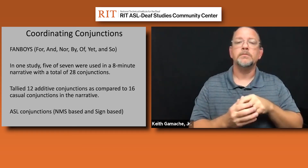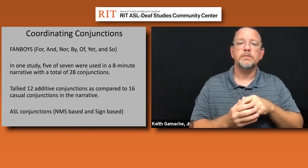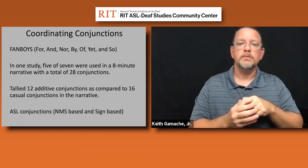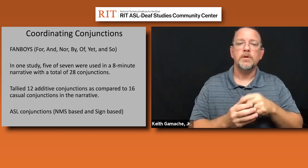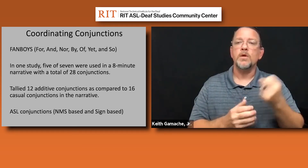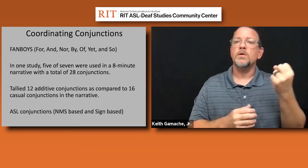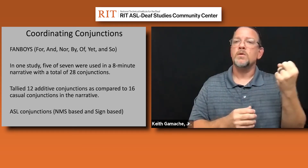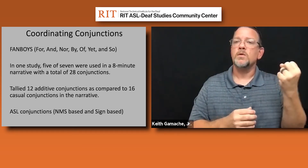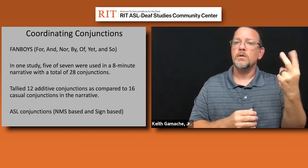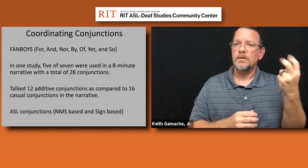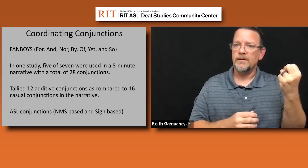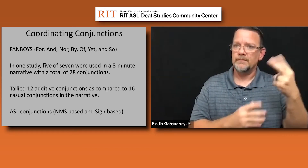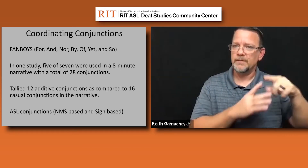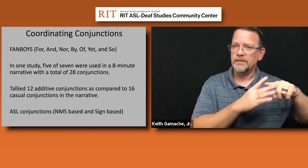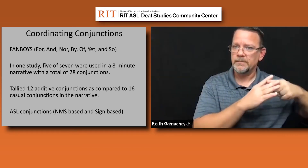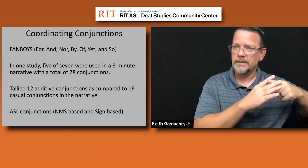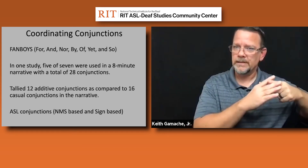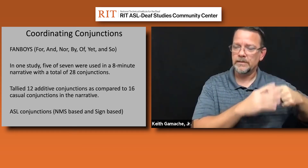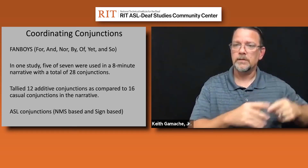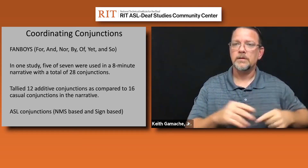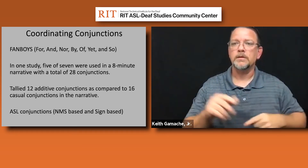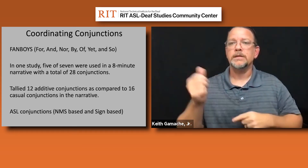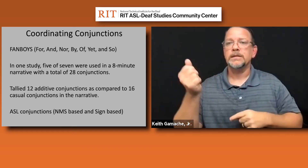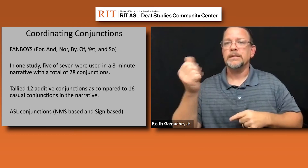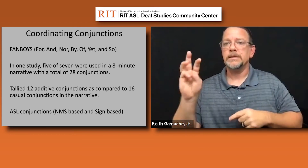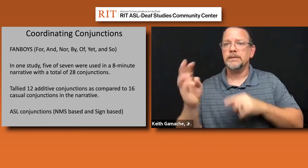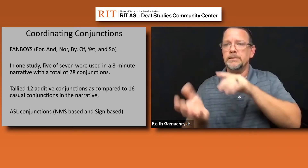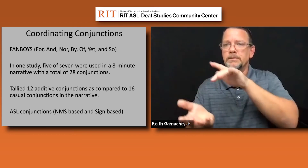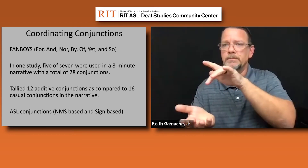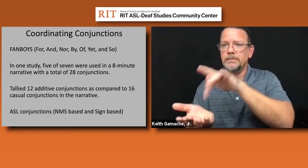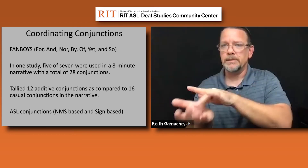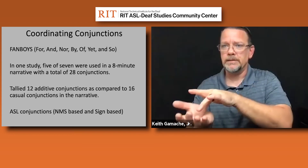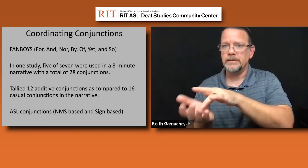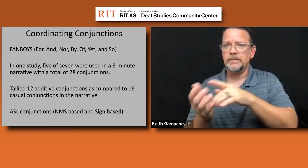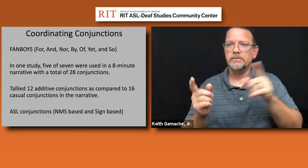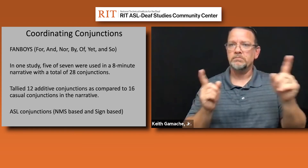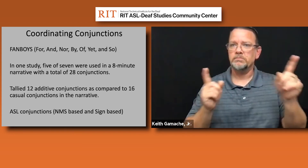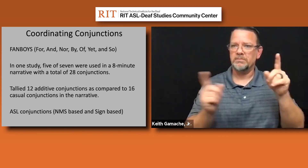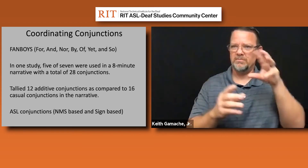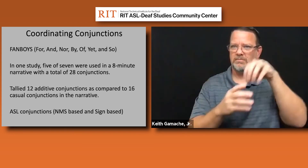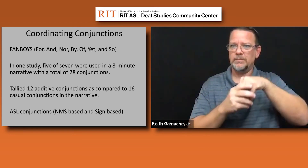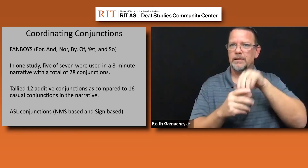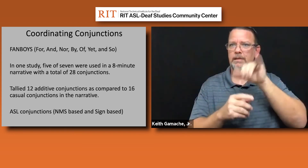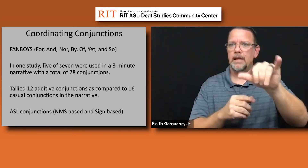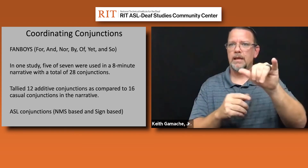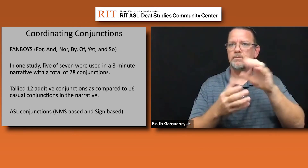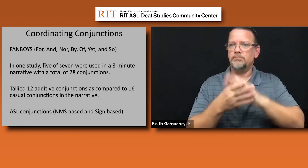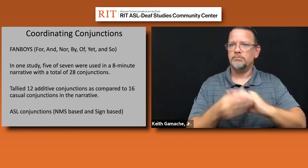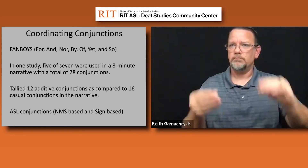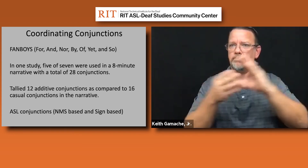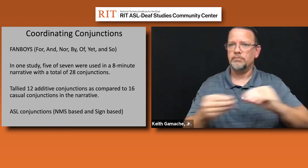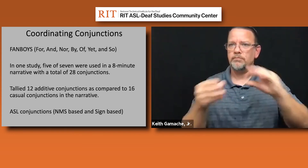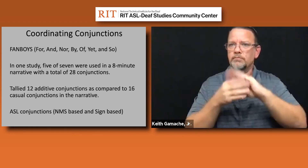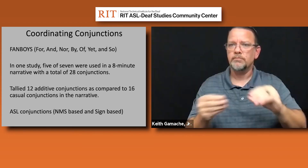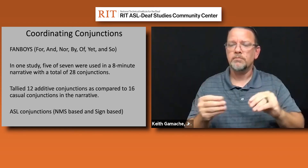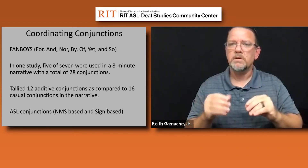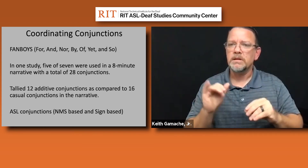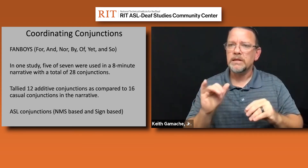and then conjunctive in the middle, and we noticed there were 12 additive conjunctions at the beginning and 16 in the middle of the narrative,